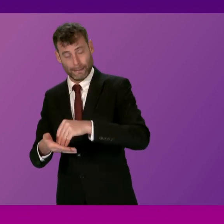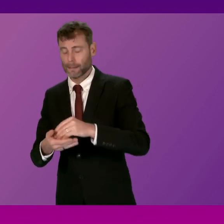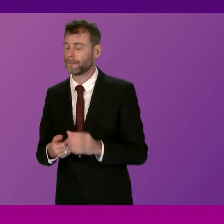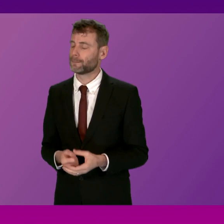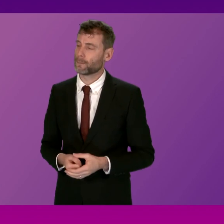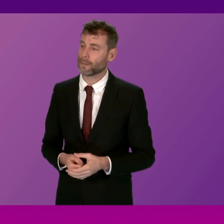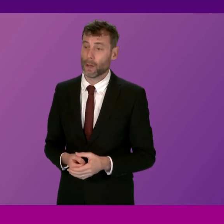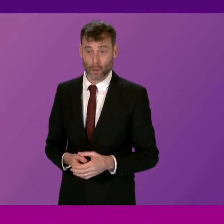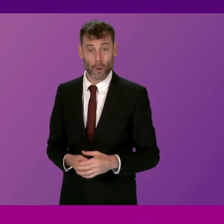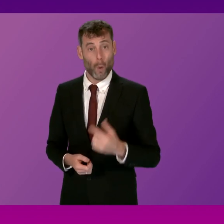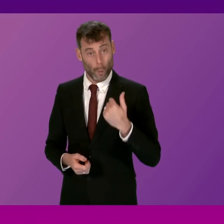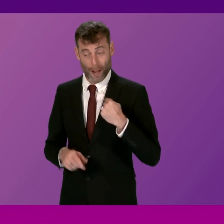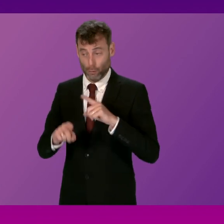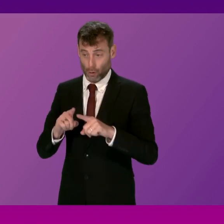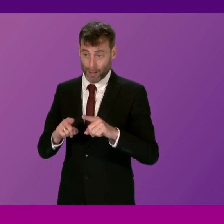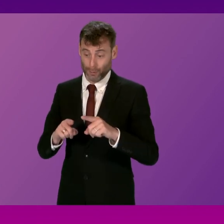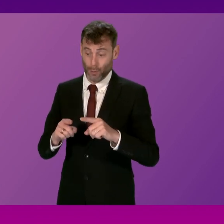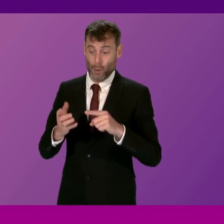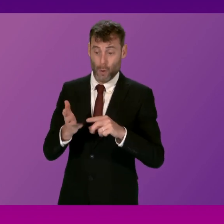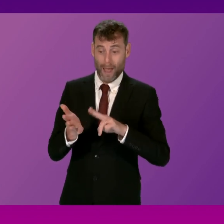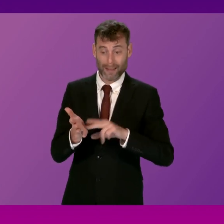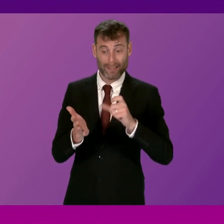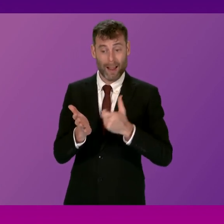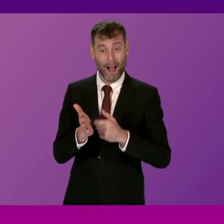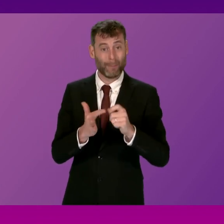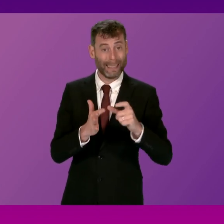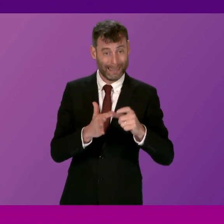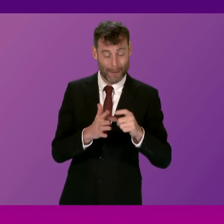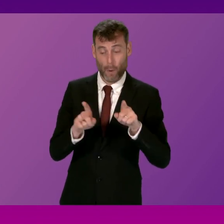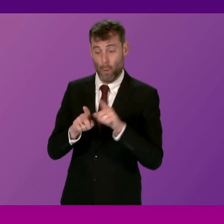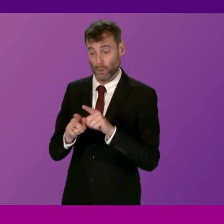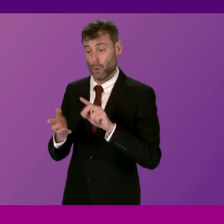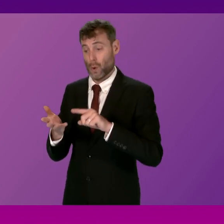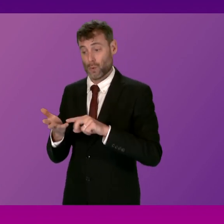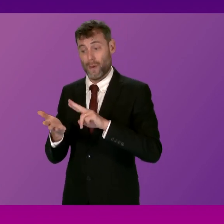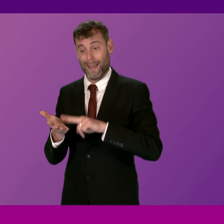incorporate the UNCRC into law with a hunger and a desire for us to follow that with the